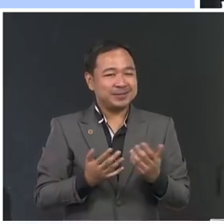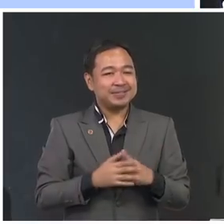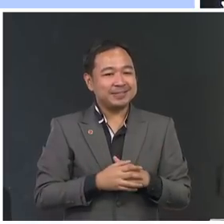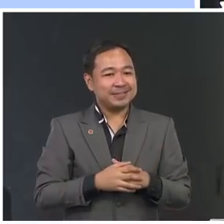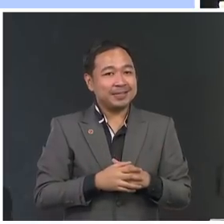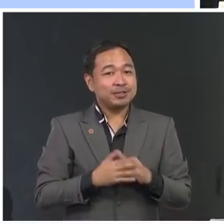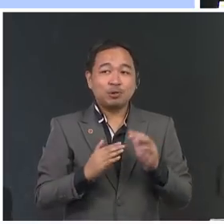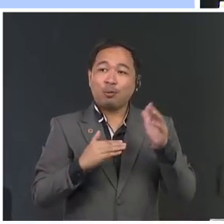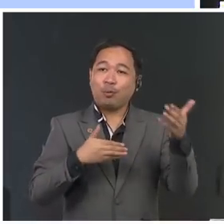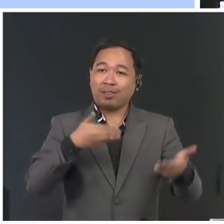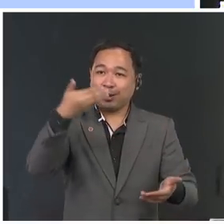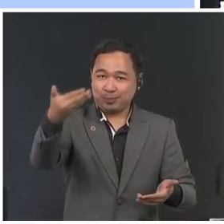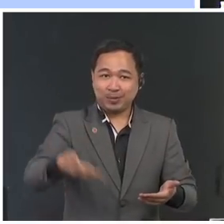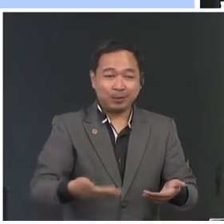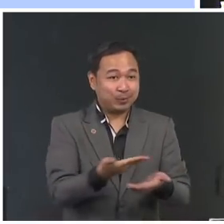started in Tottori: So we are thinking